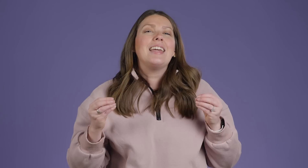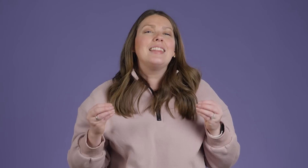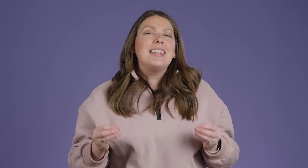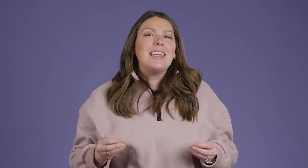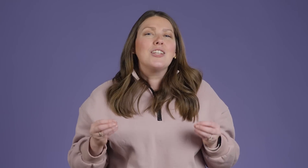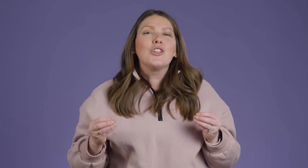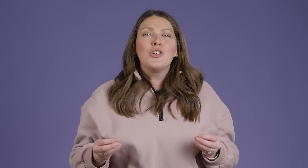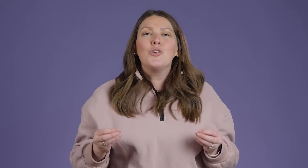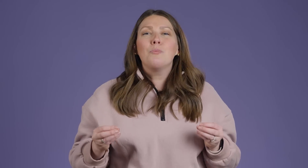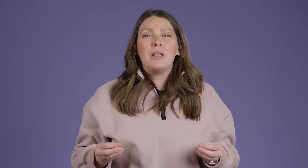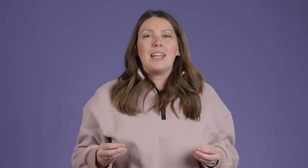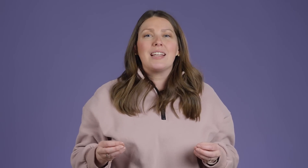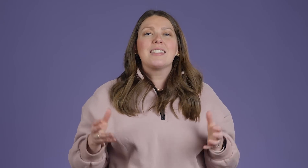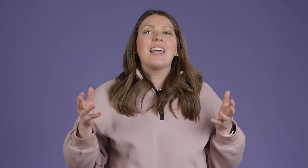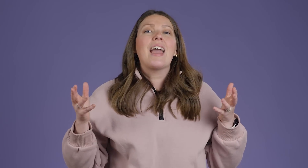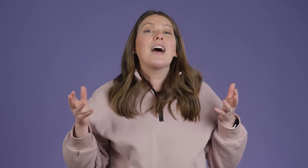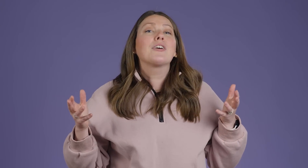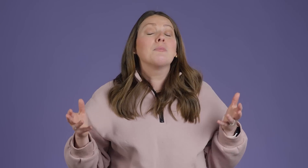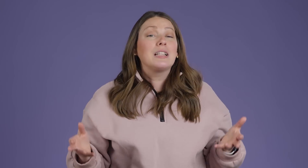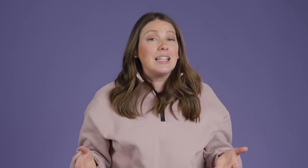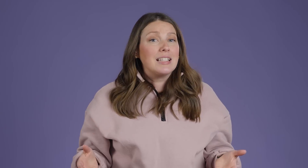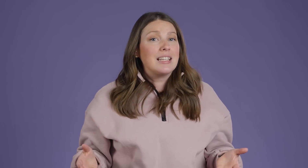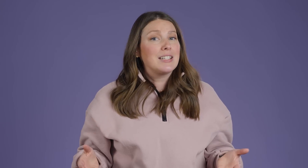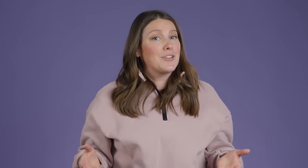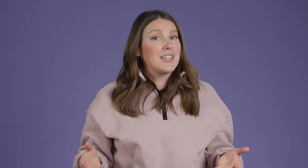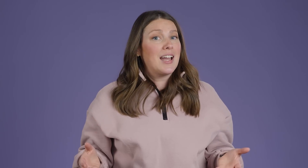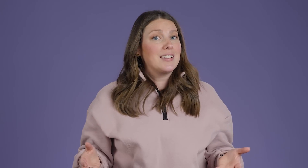In these two meanings, they have completely different signs.